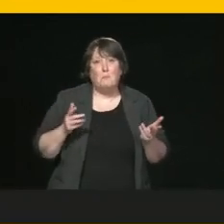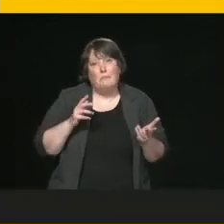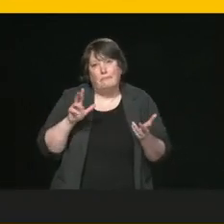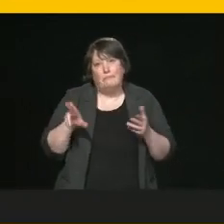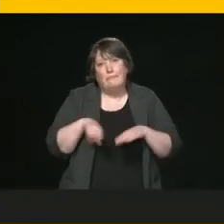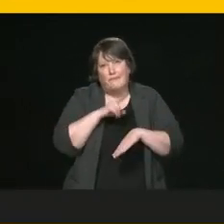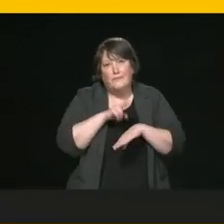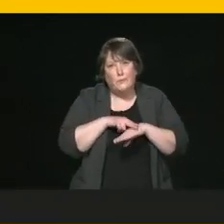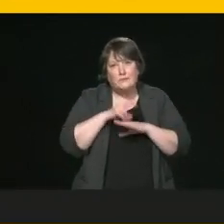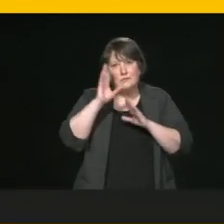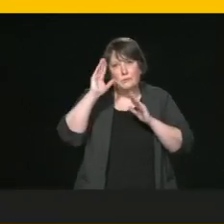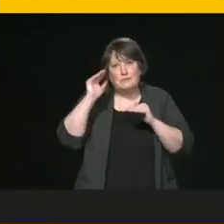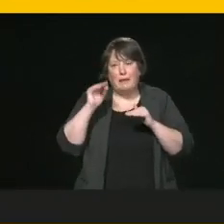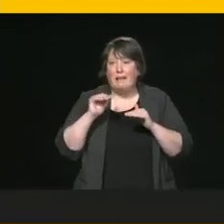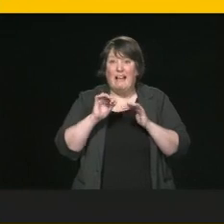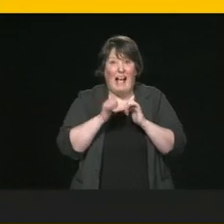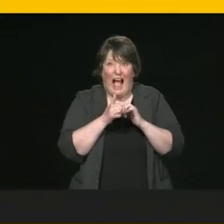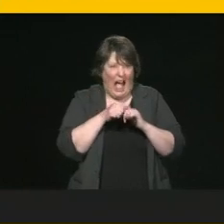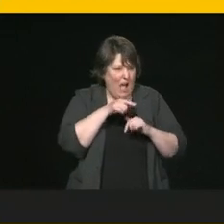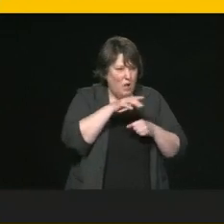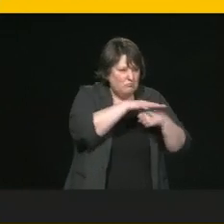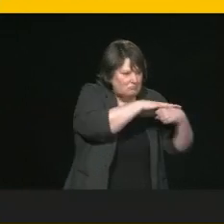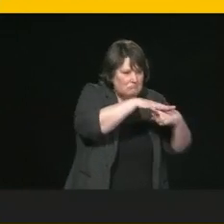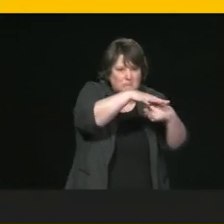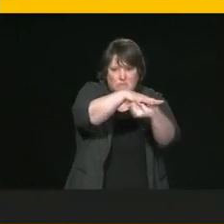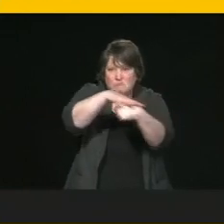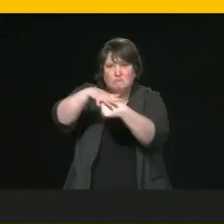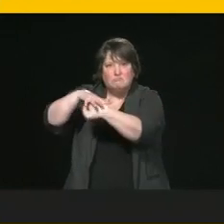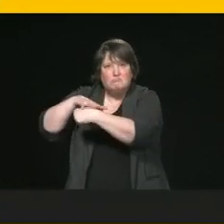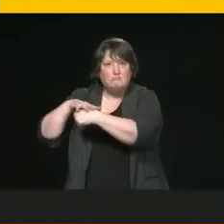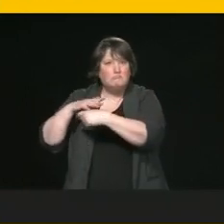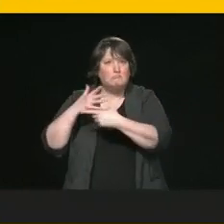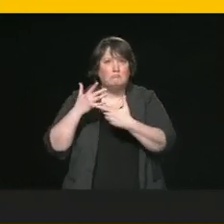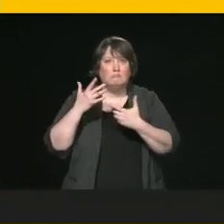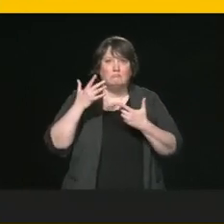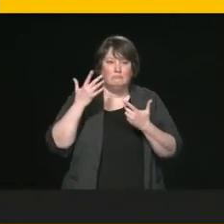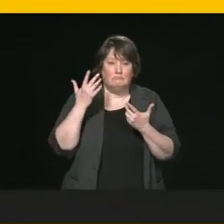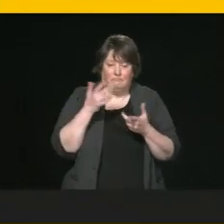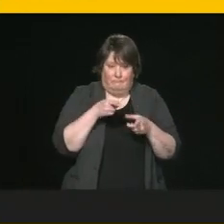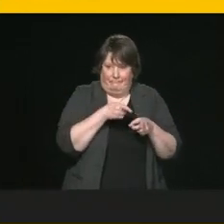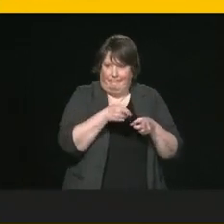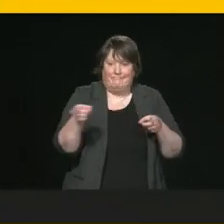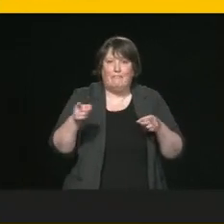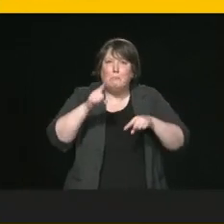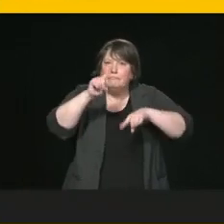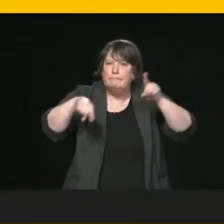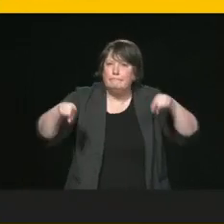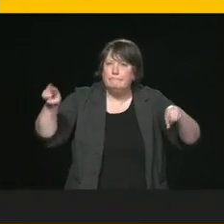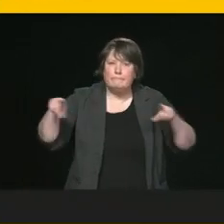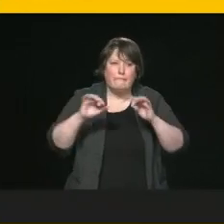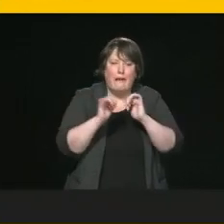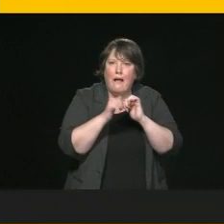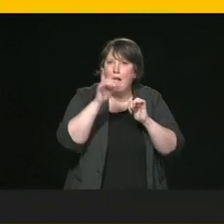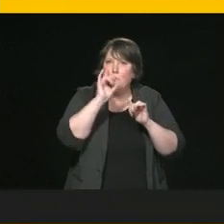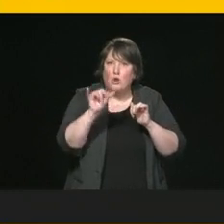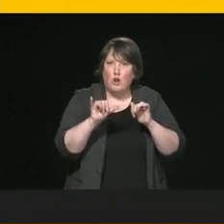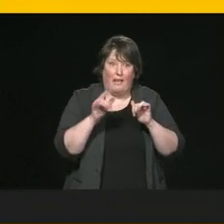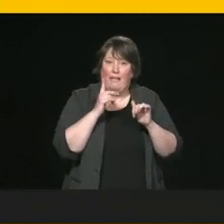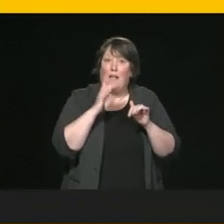BUT IT IS PERFECTLY NORMAL THAT THERE BE SLIGHT VARIANCES IN